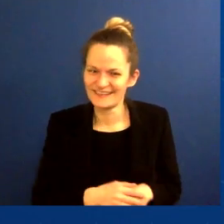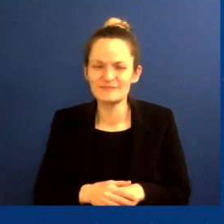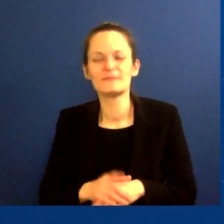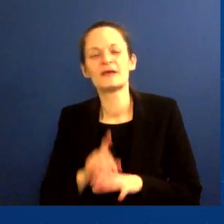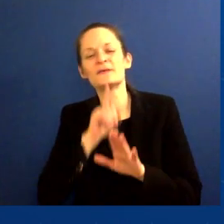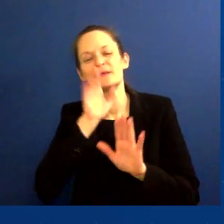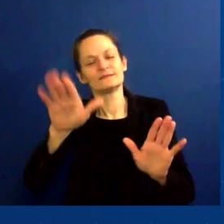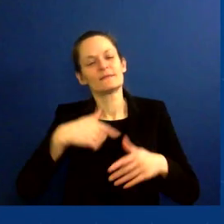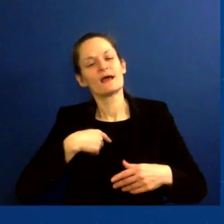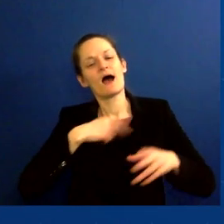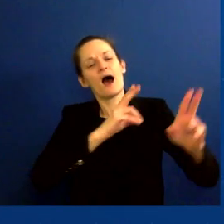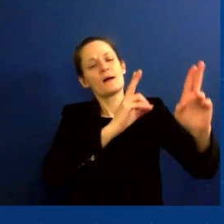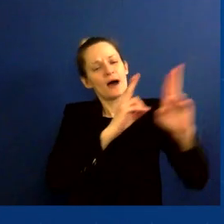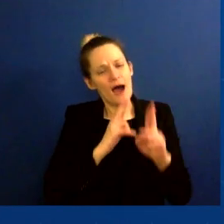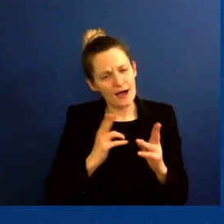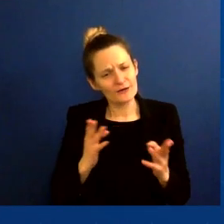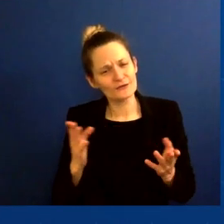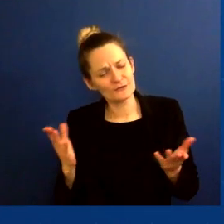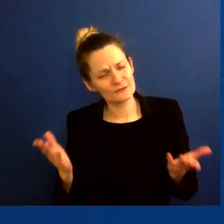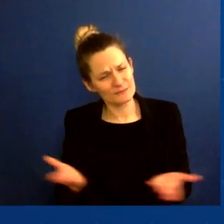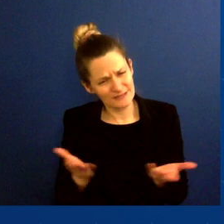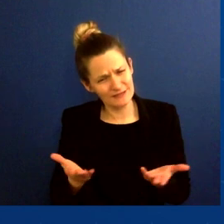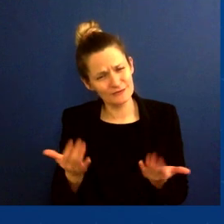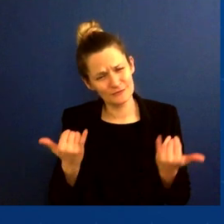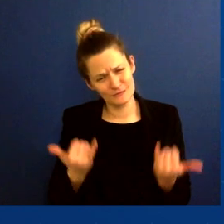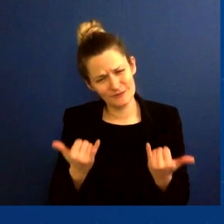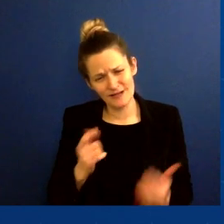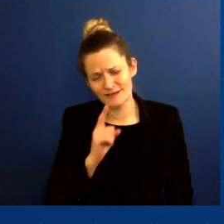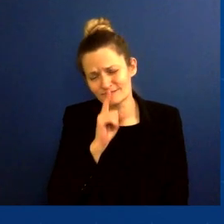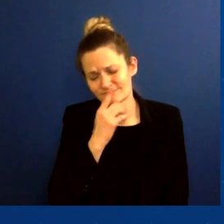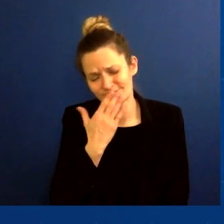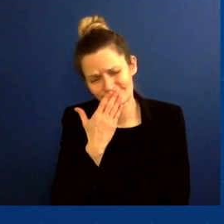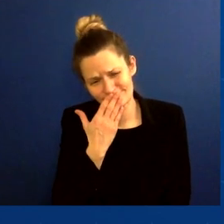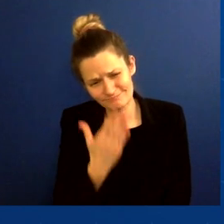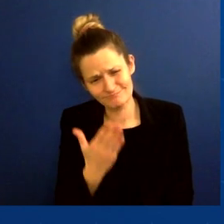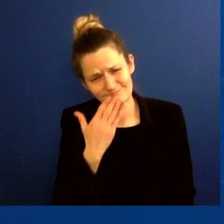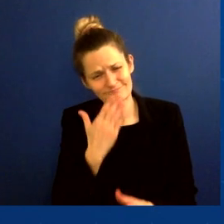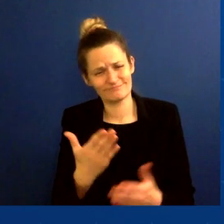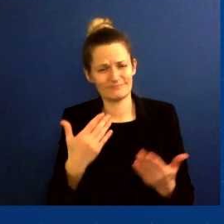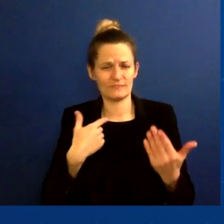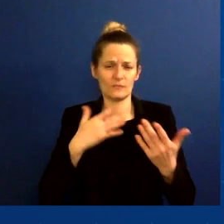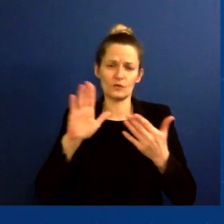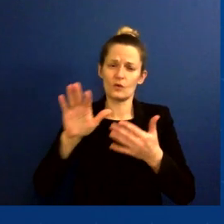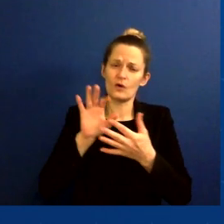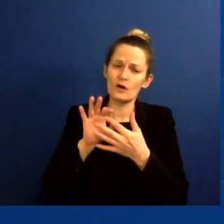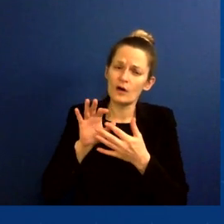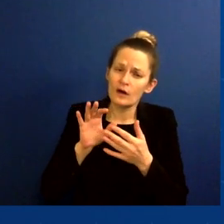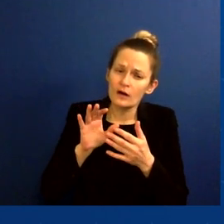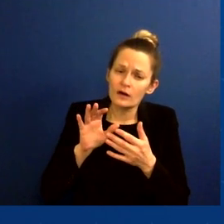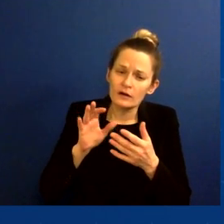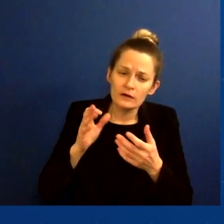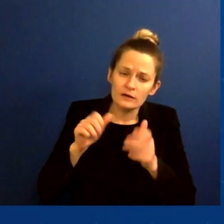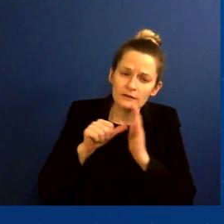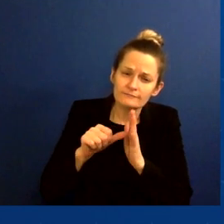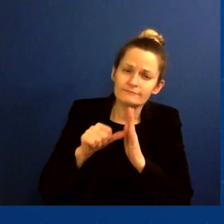And I want to thank your soon-to-be new, full-blown, full-bore ironworker.